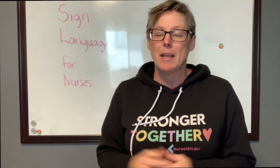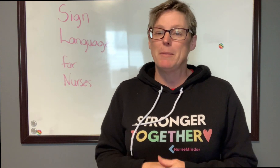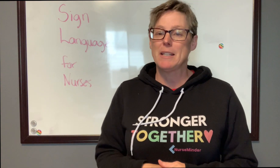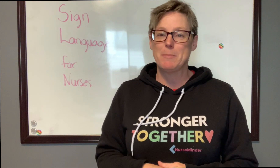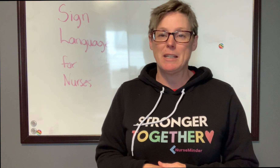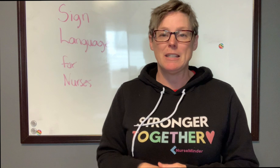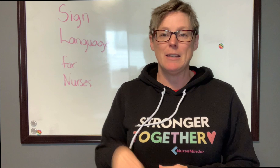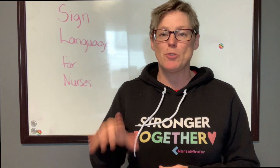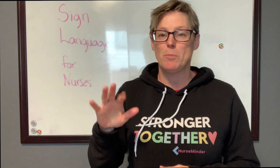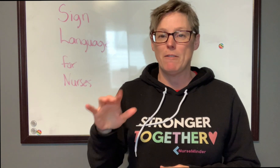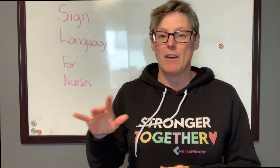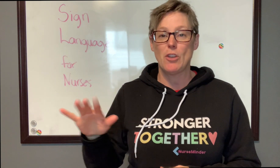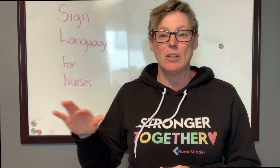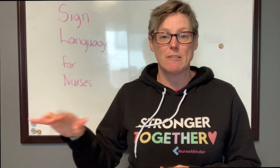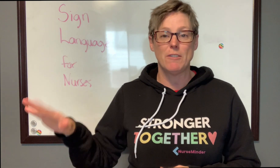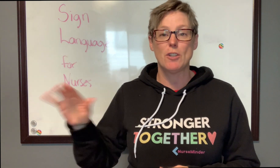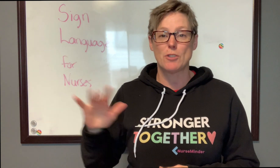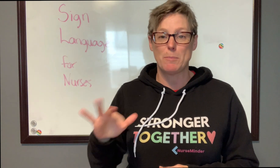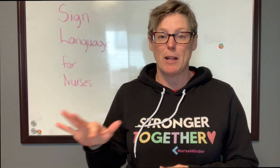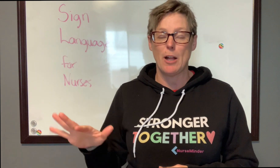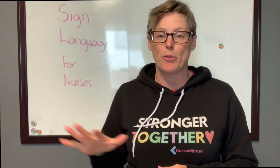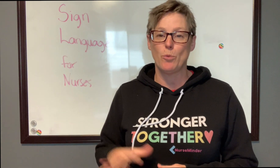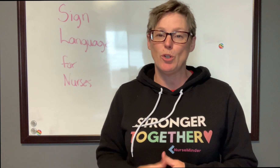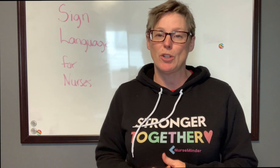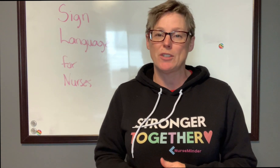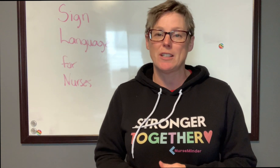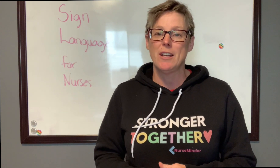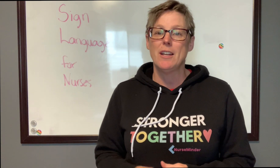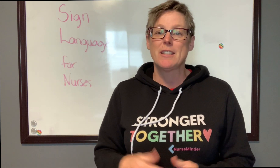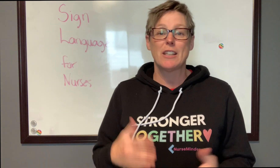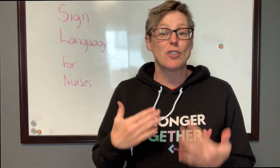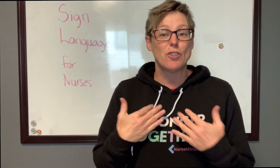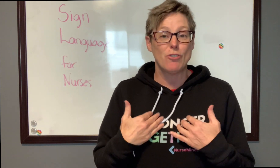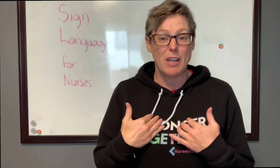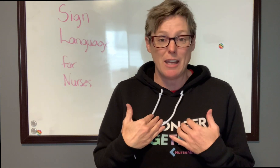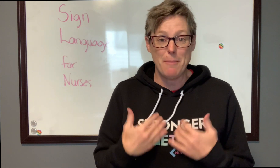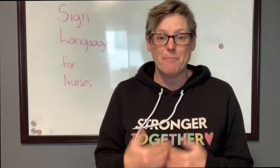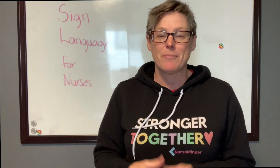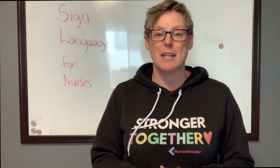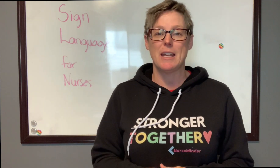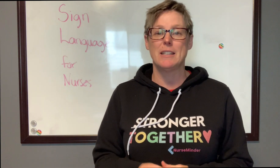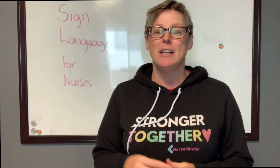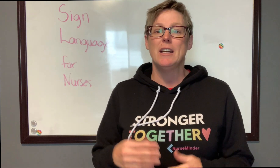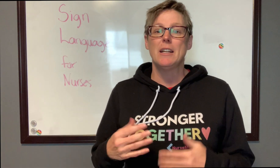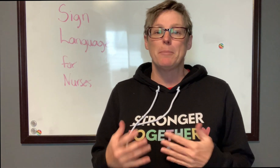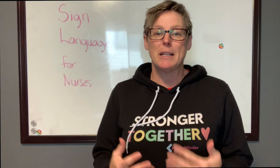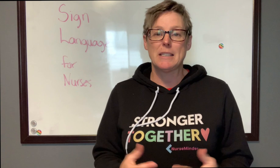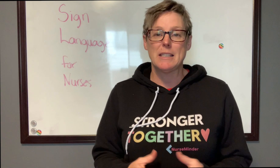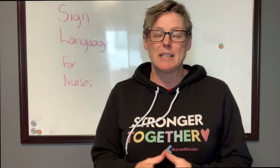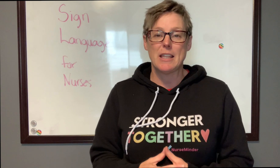because many times you may find that you need to fingerspell out the words